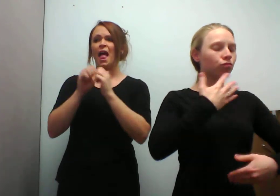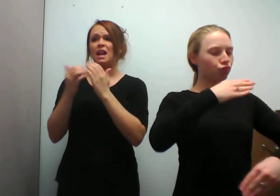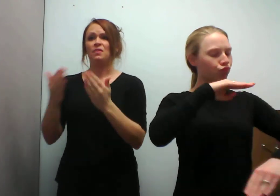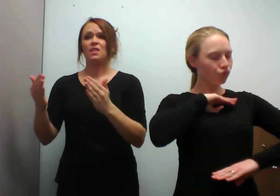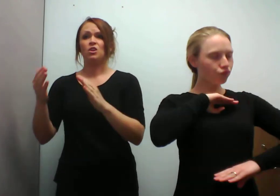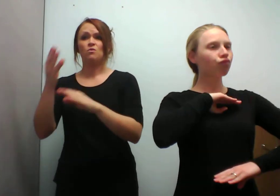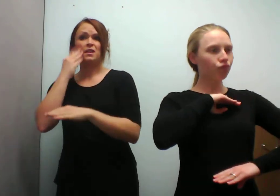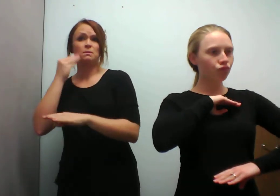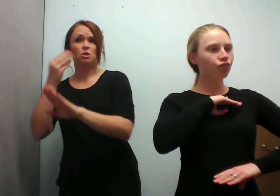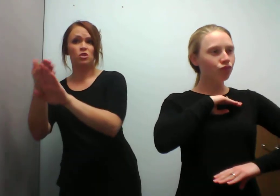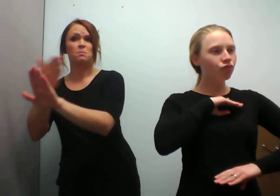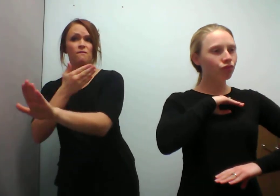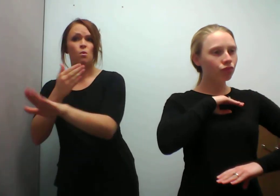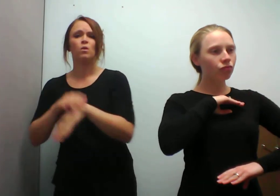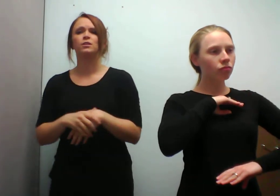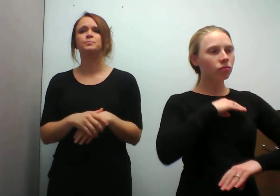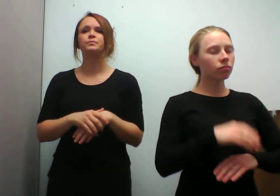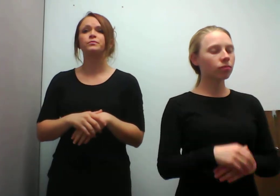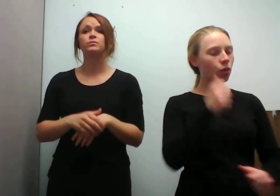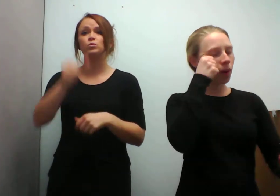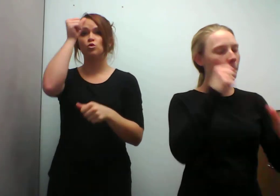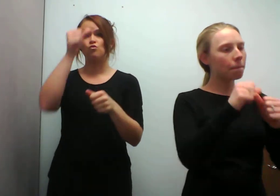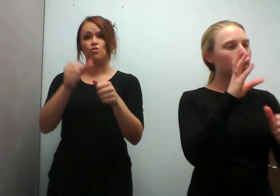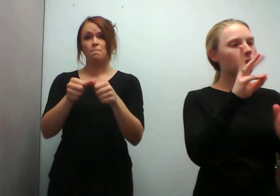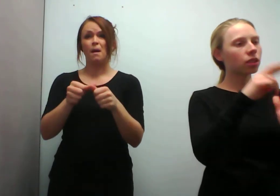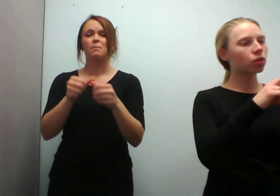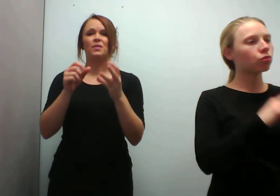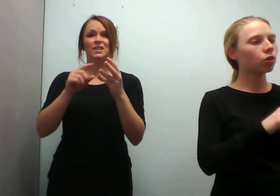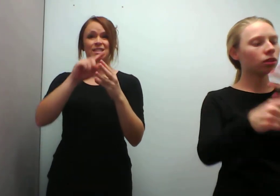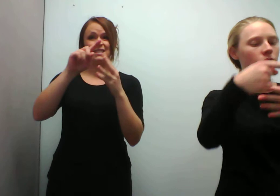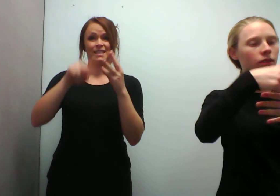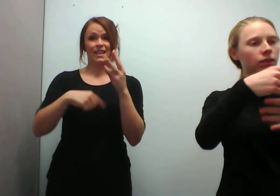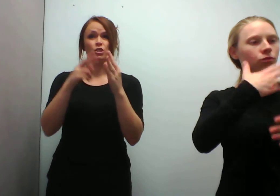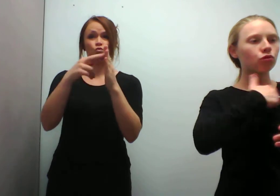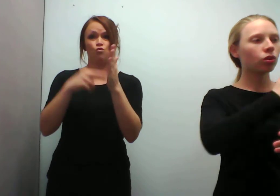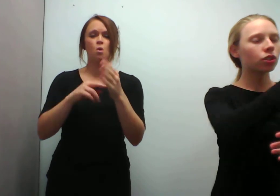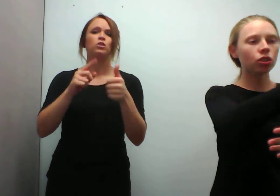than anything else you have ever done Remember those six rules..